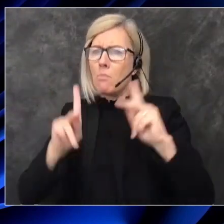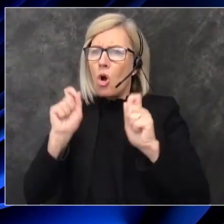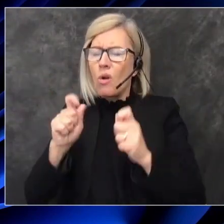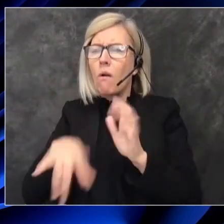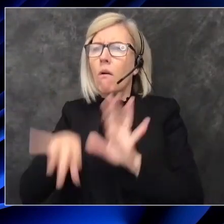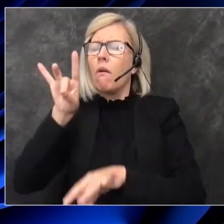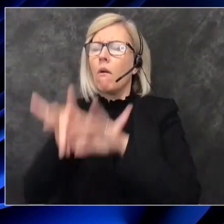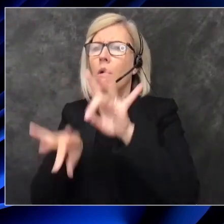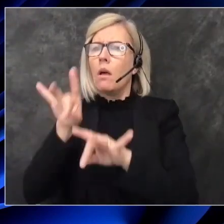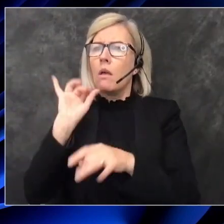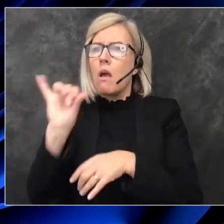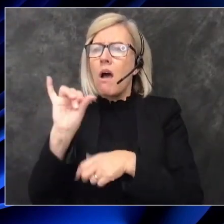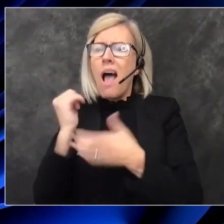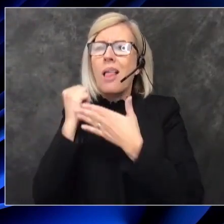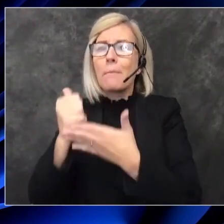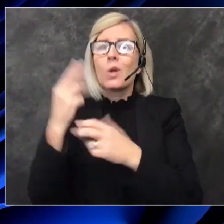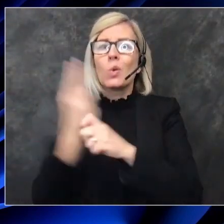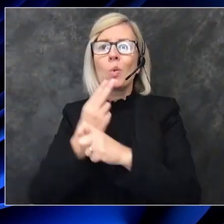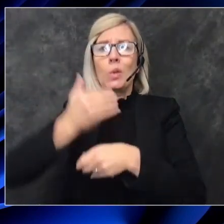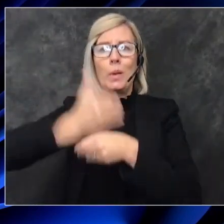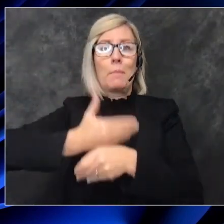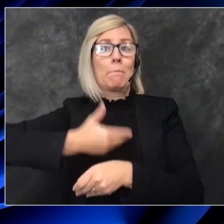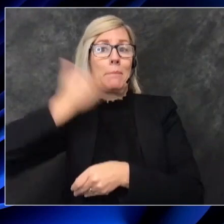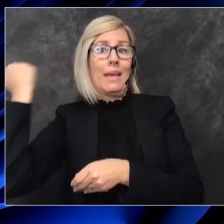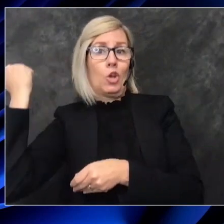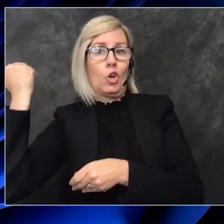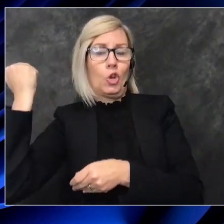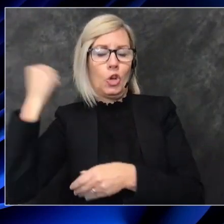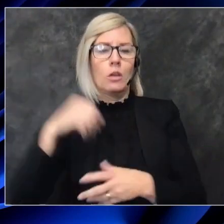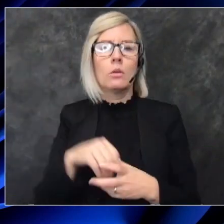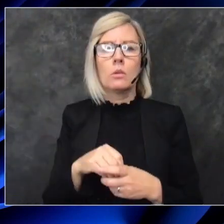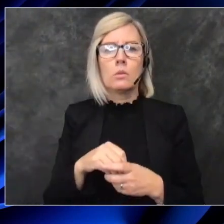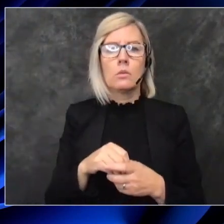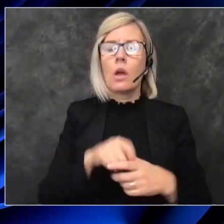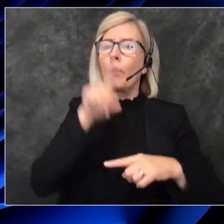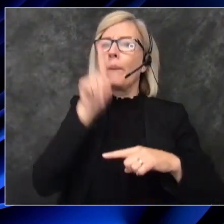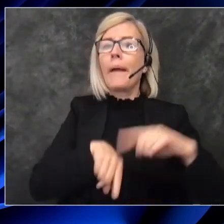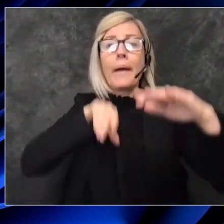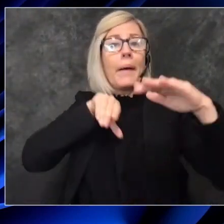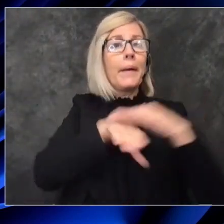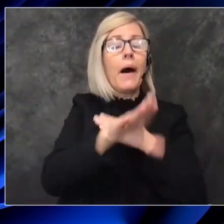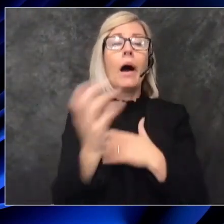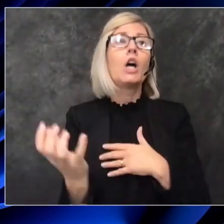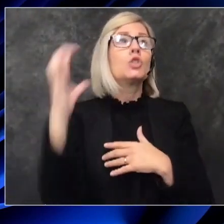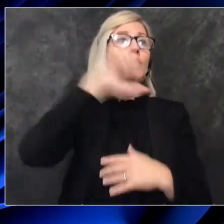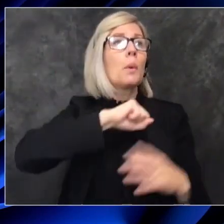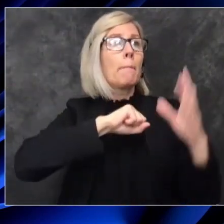Use windows better can't just go into it, assuming you know who you're designing